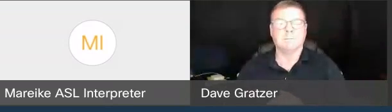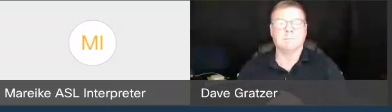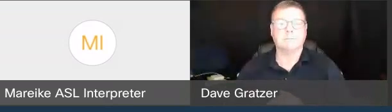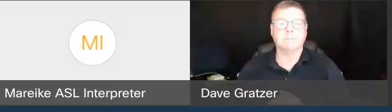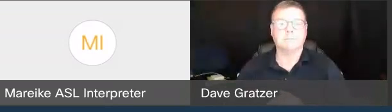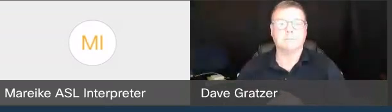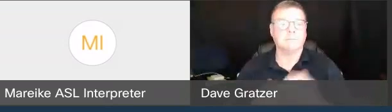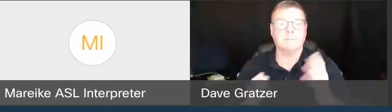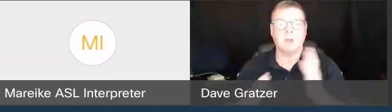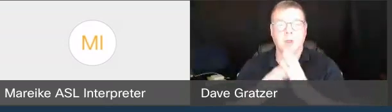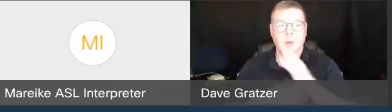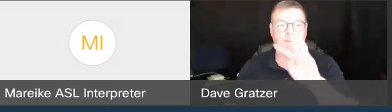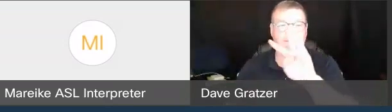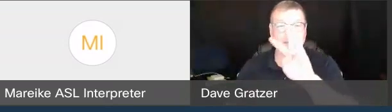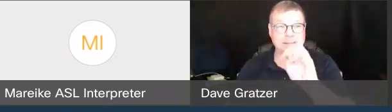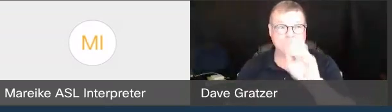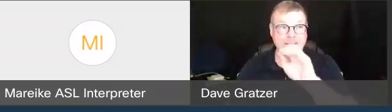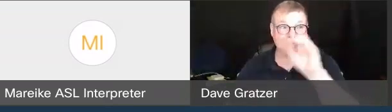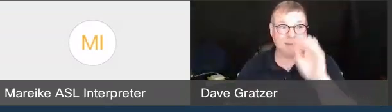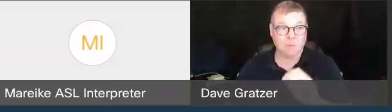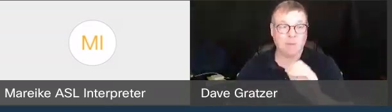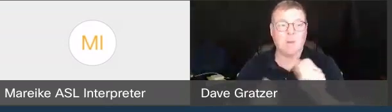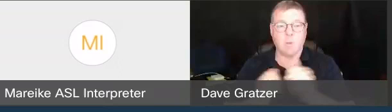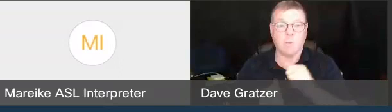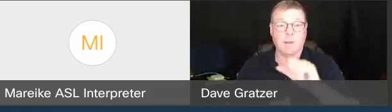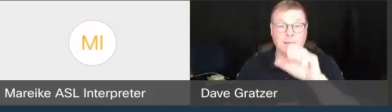just over 60% of these probationers with severe mental illness had Medicaid,